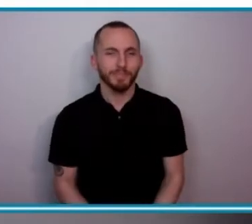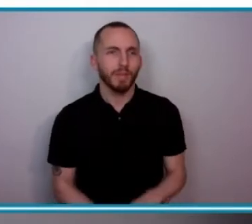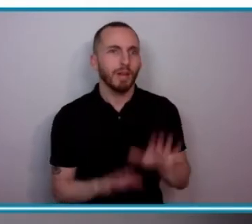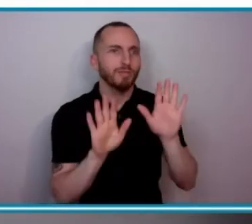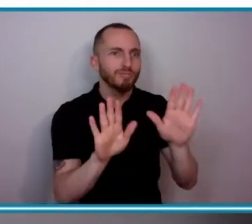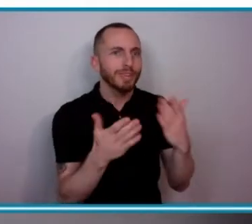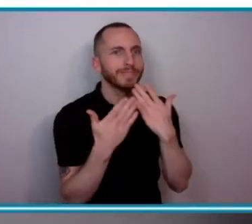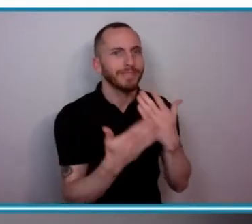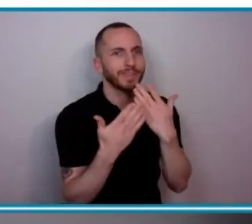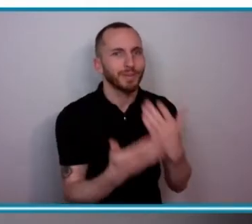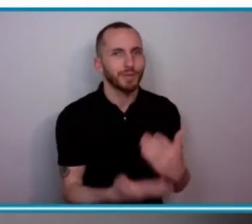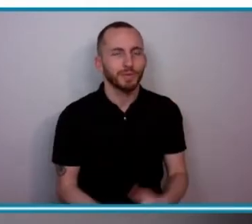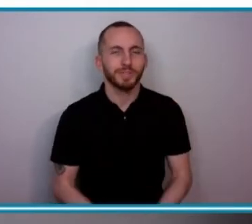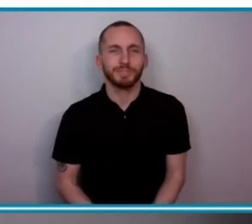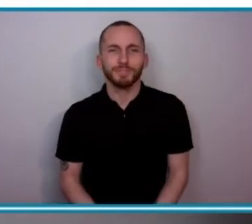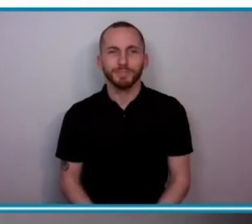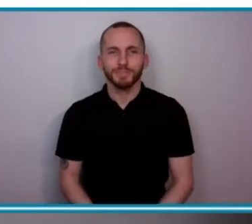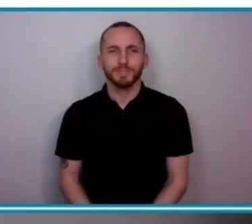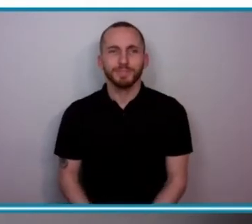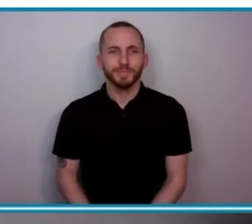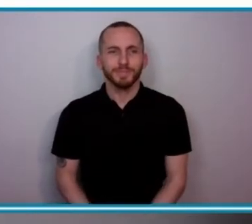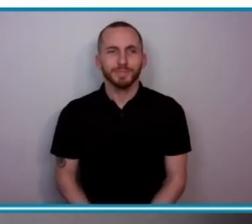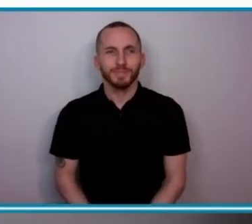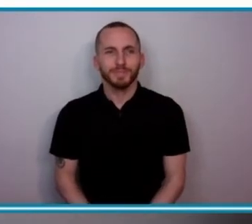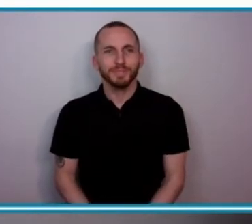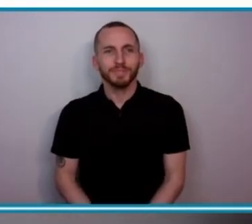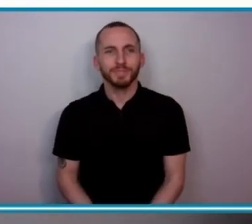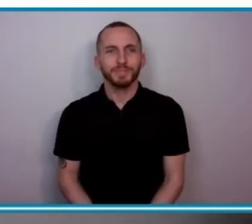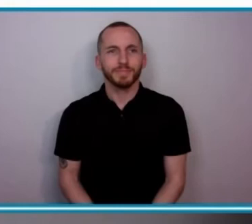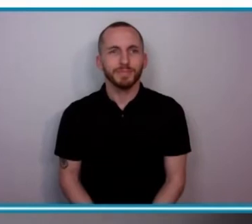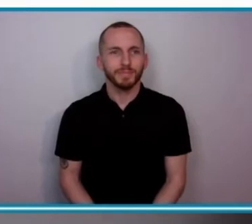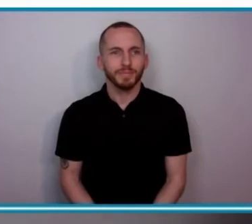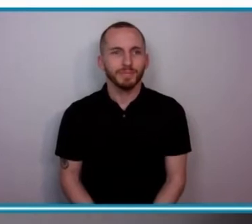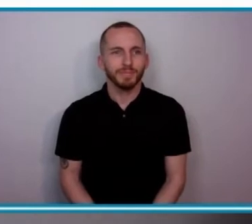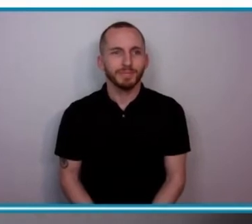And last but not least Dr. Chatterjee, what can you share with us about this?